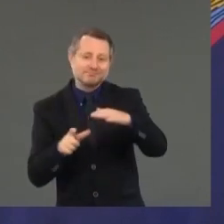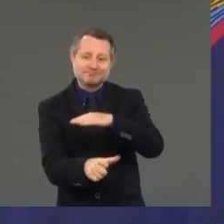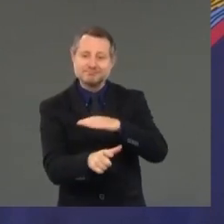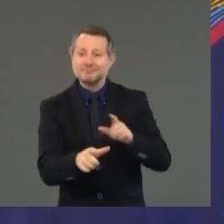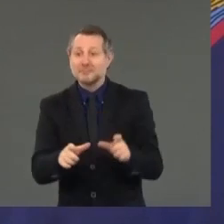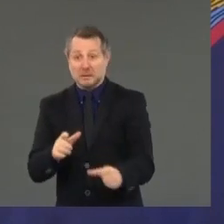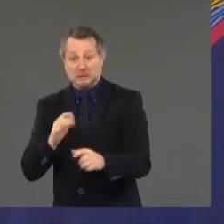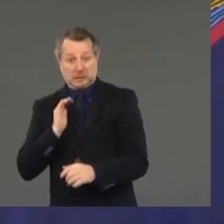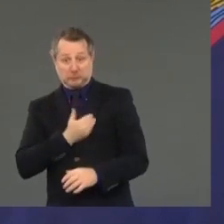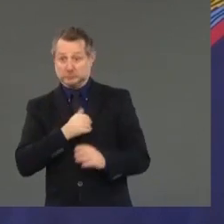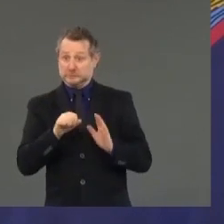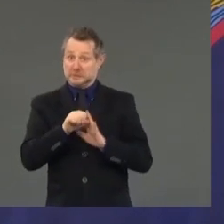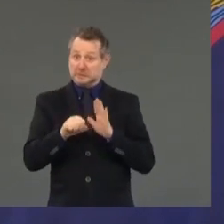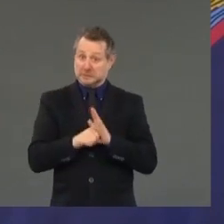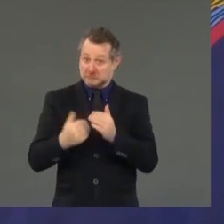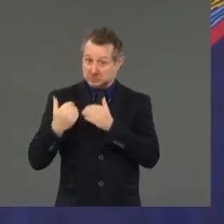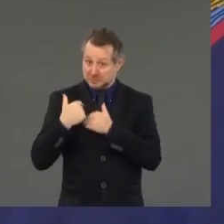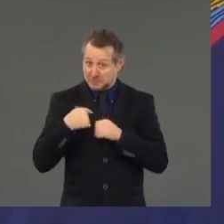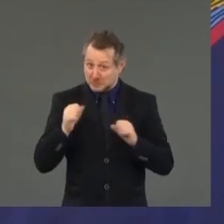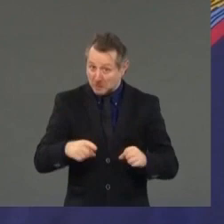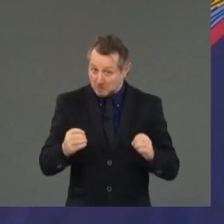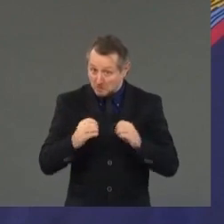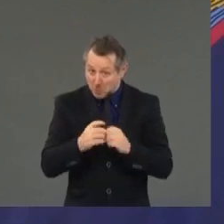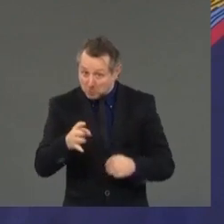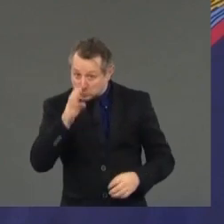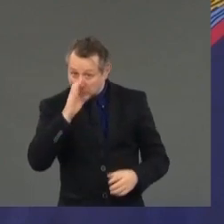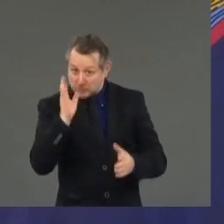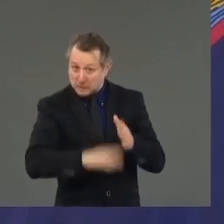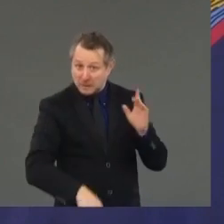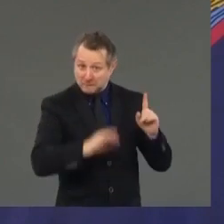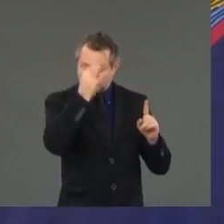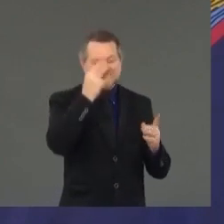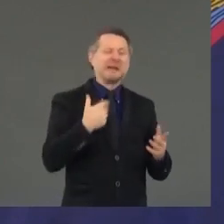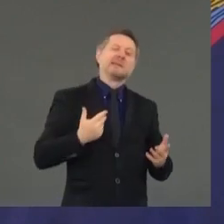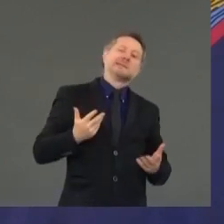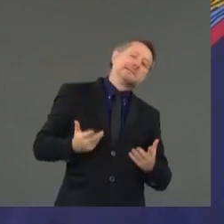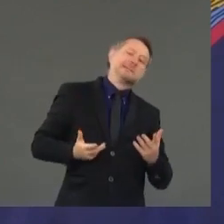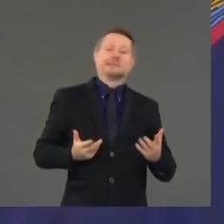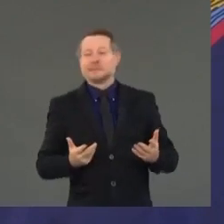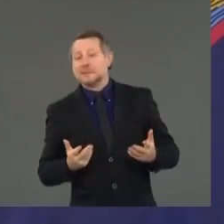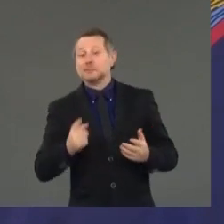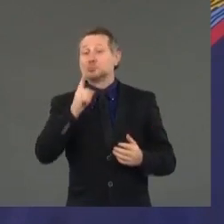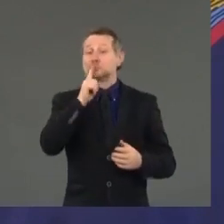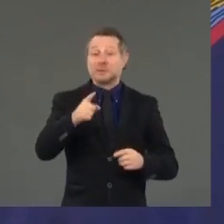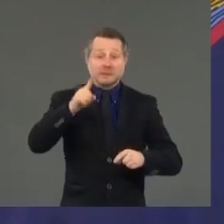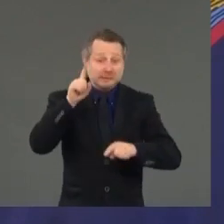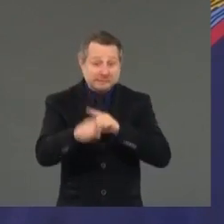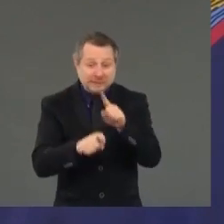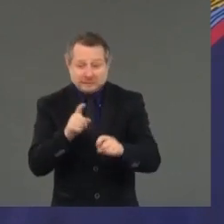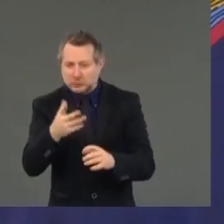IT'S QUESTIONABLE ABOUT WHAT THE STATE'S ROLE S BUT IT'S SOMETHING WE'RE WATCHING.